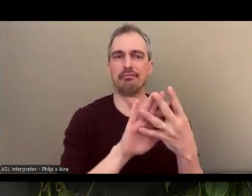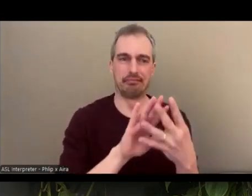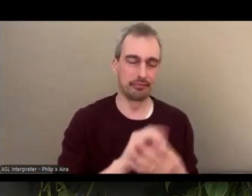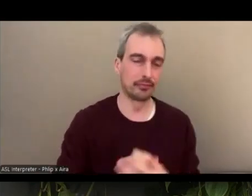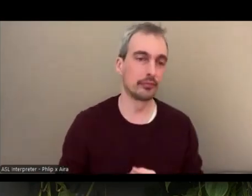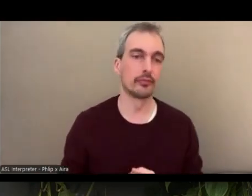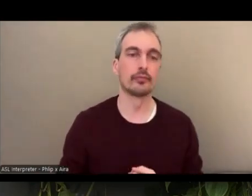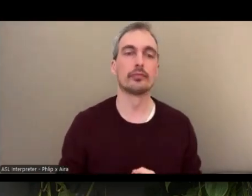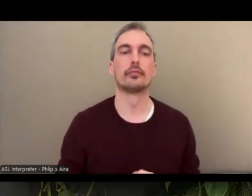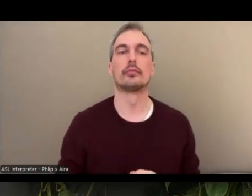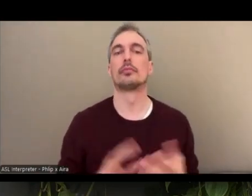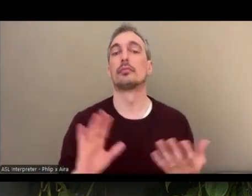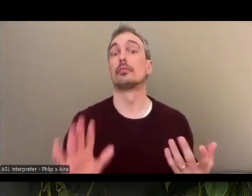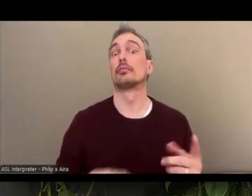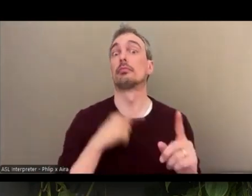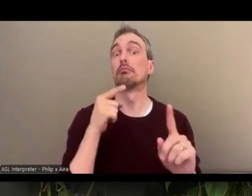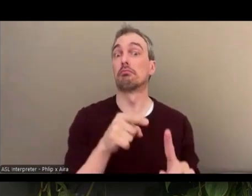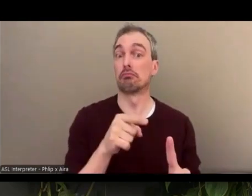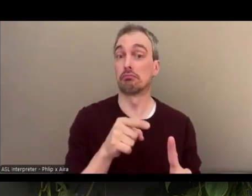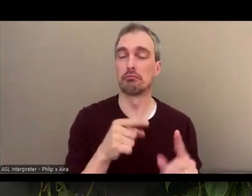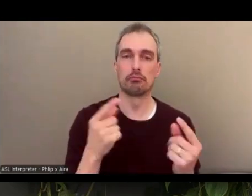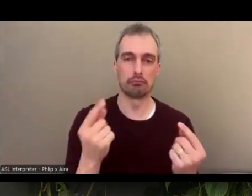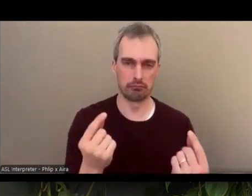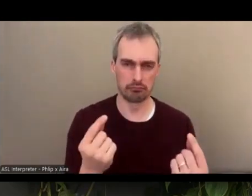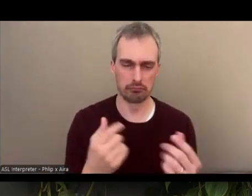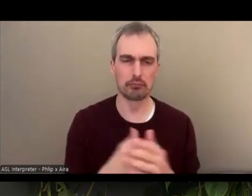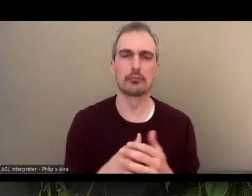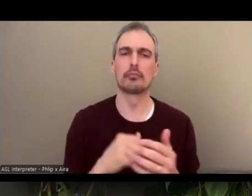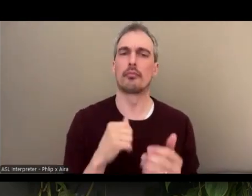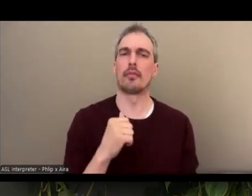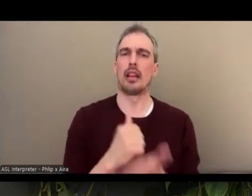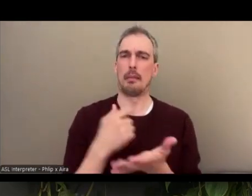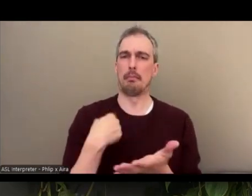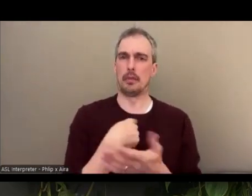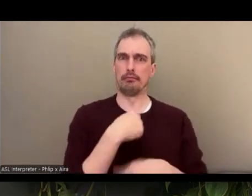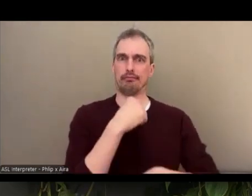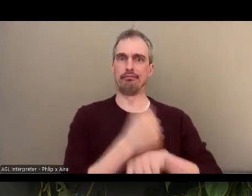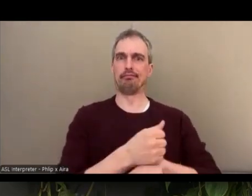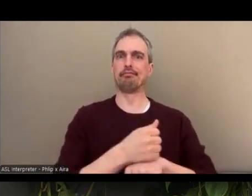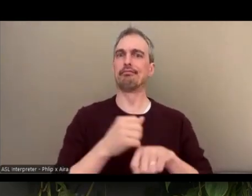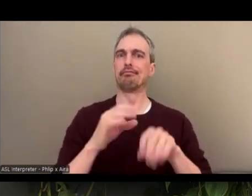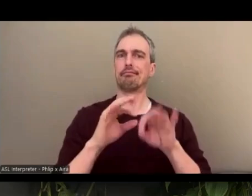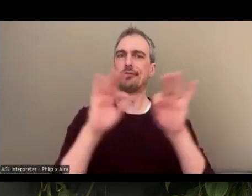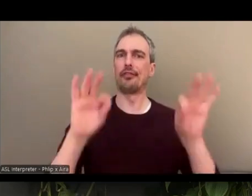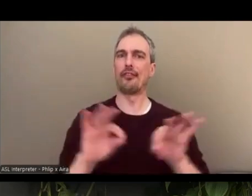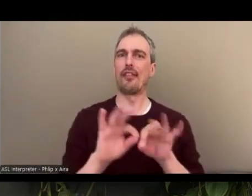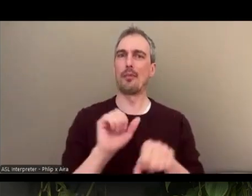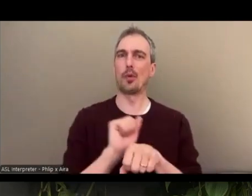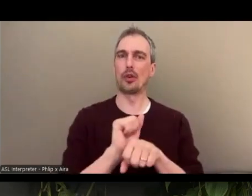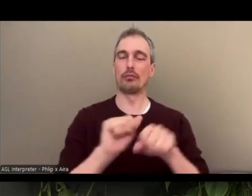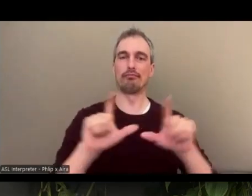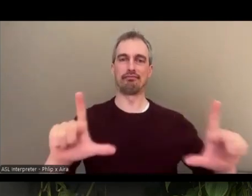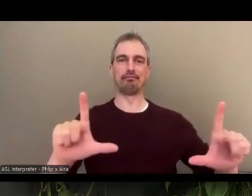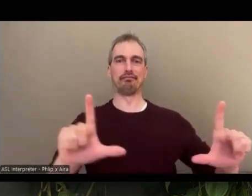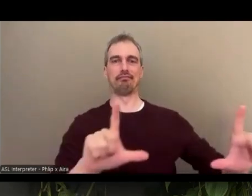So the point of all this is to give us a framework we can use to better understand whether we're getting better or worse at accessibility. Okay.